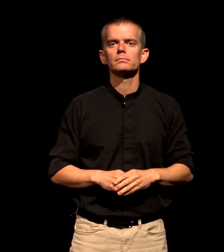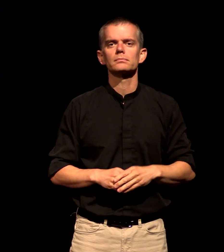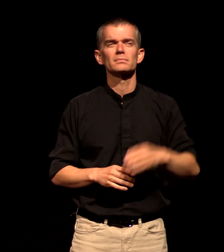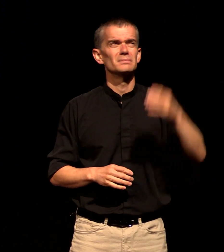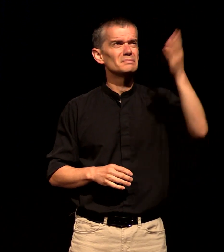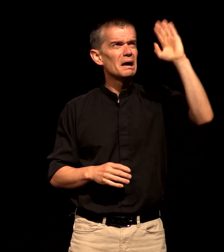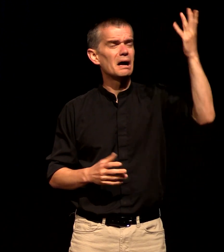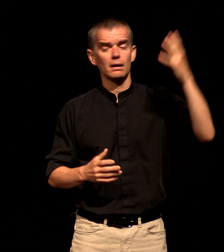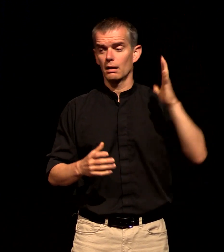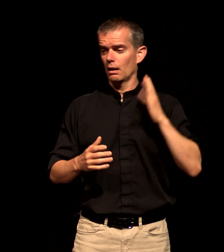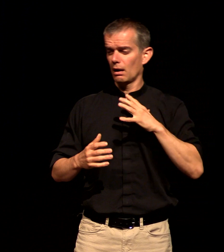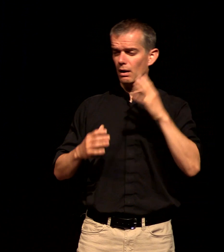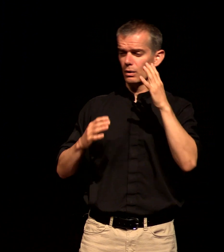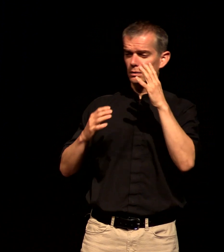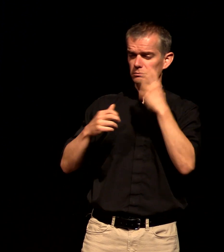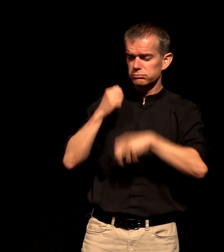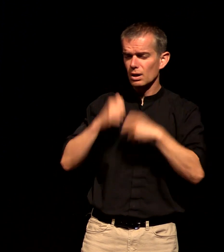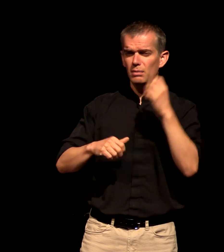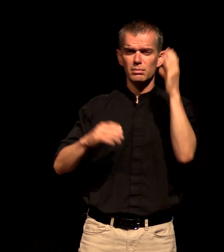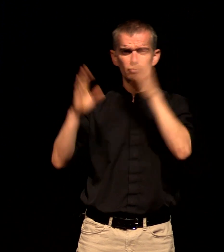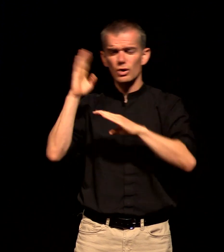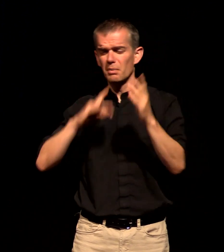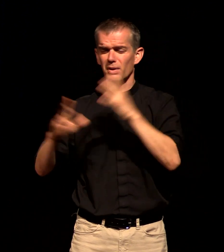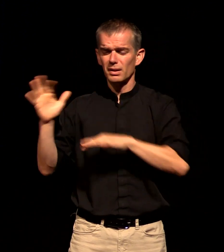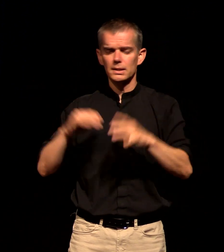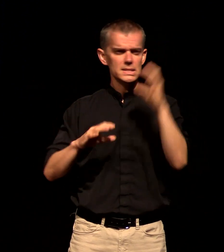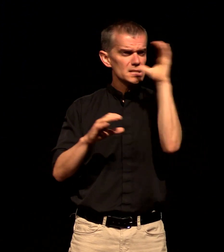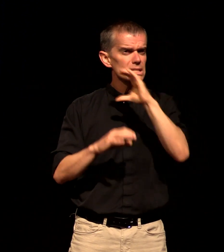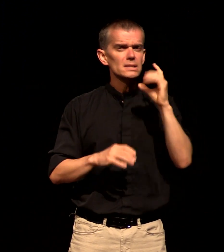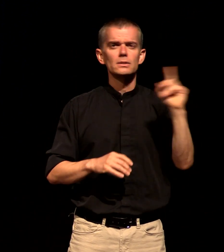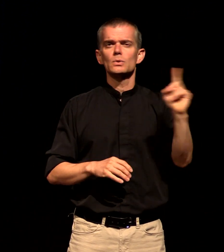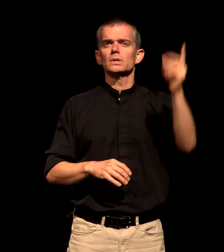trouble I searched for the Lord. All night long I prayed, with